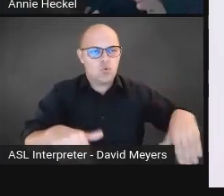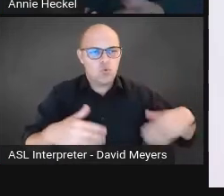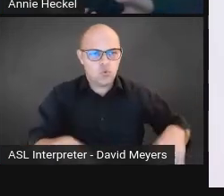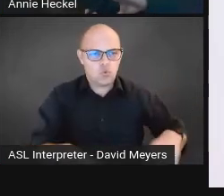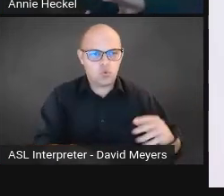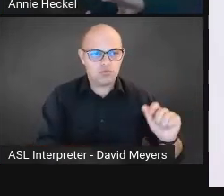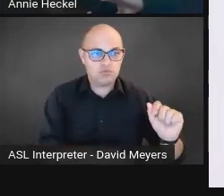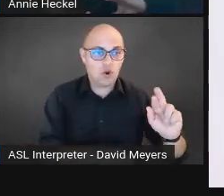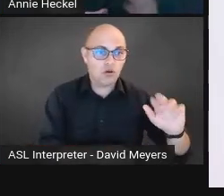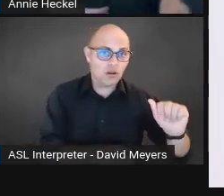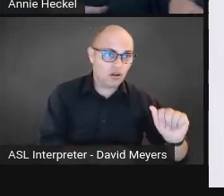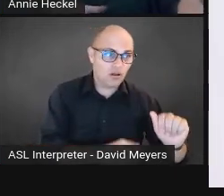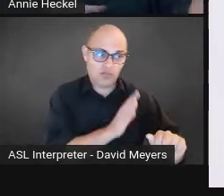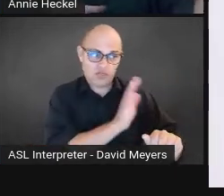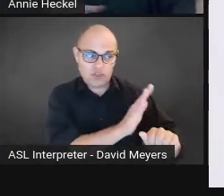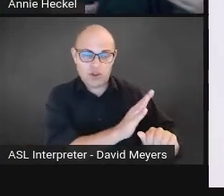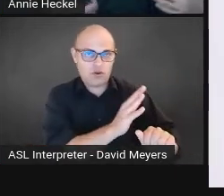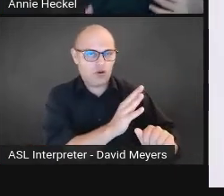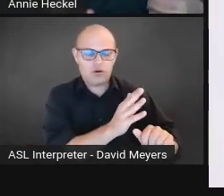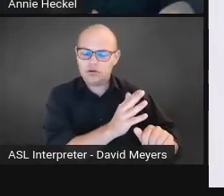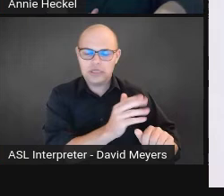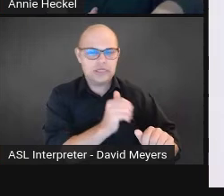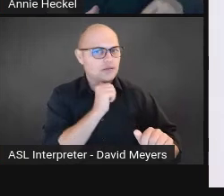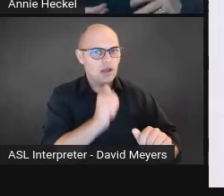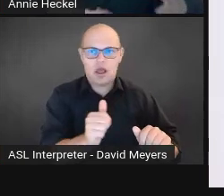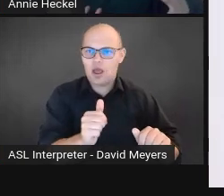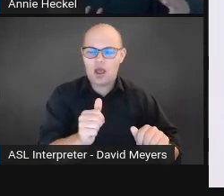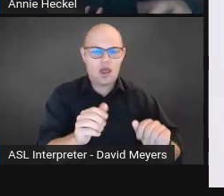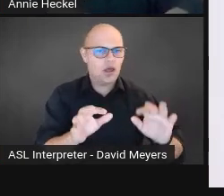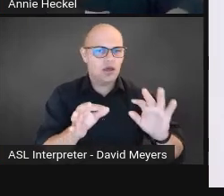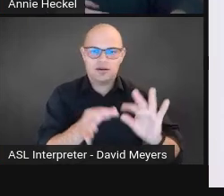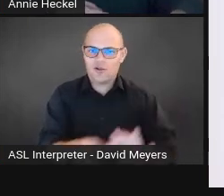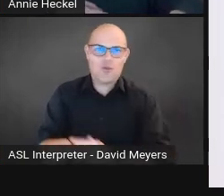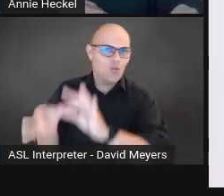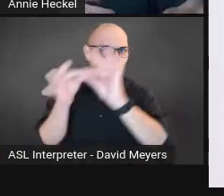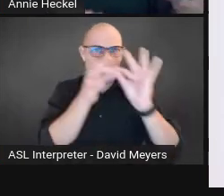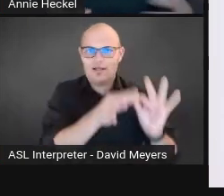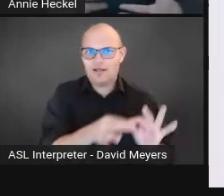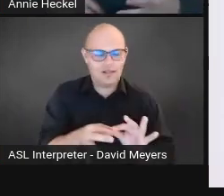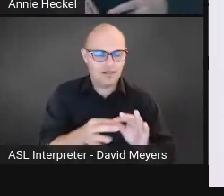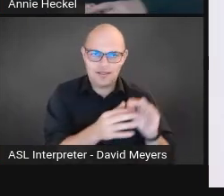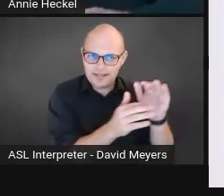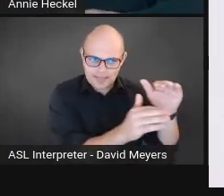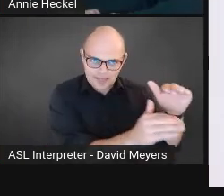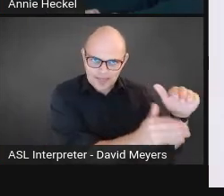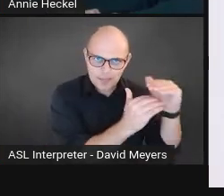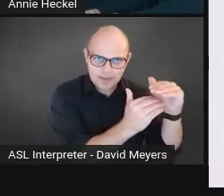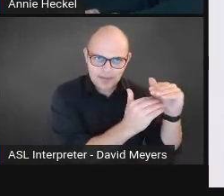and properties are not all global. Some of them are very, very limited and can only be applied to certain things.